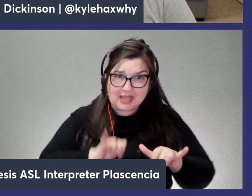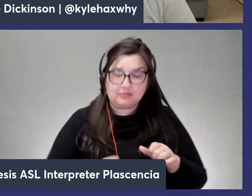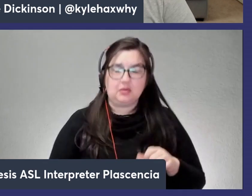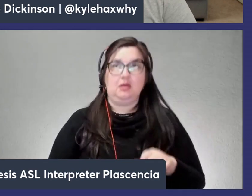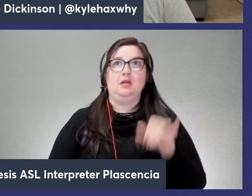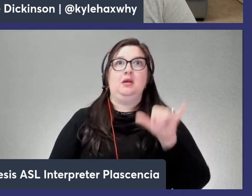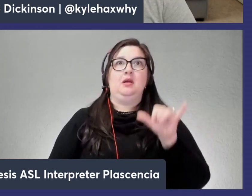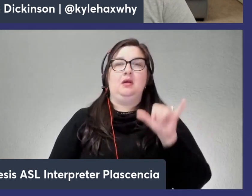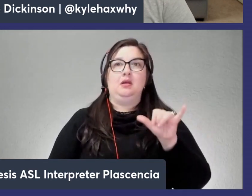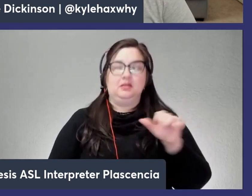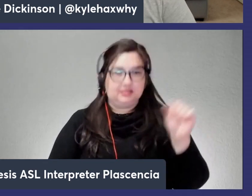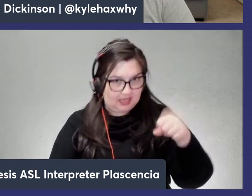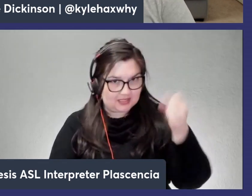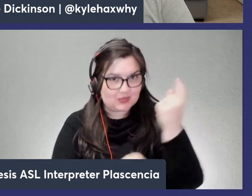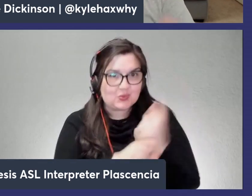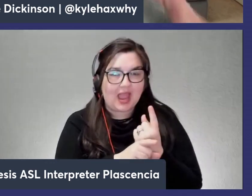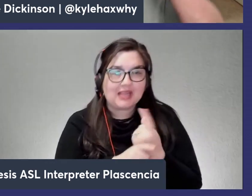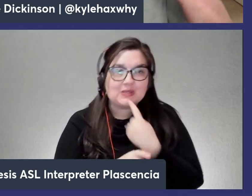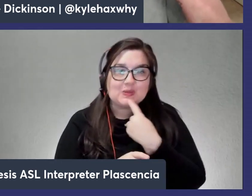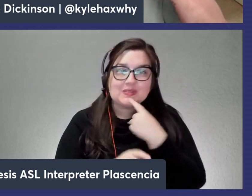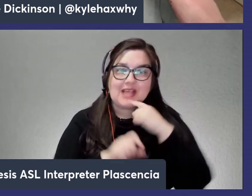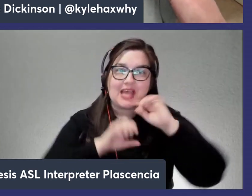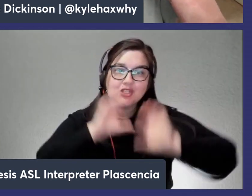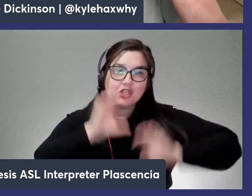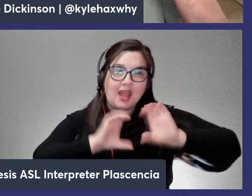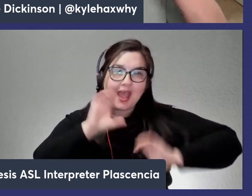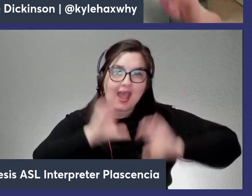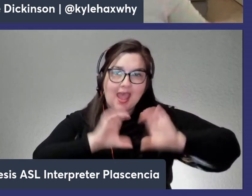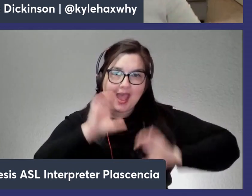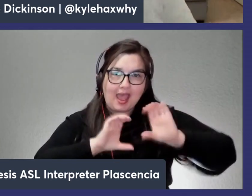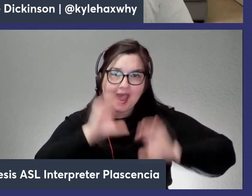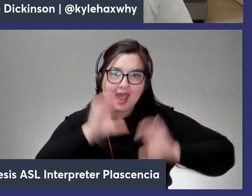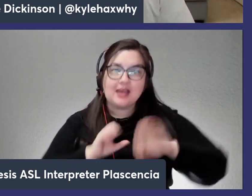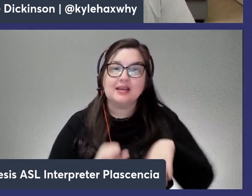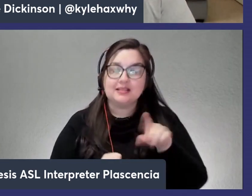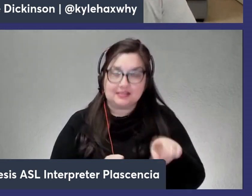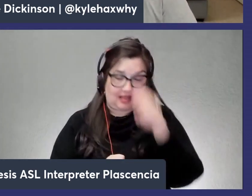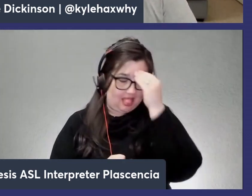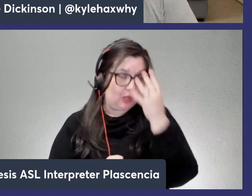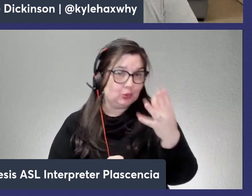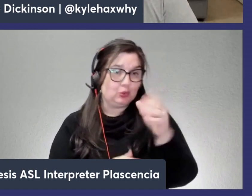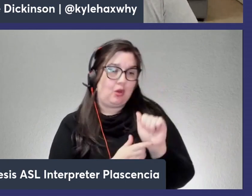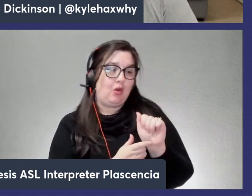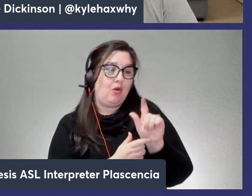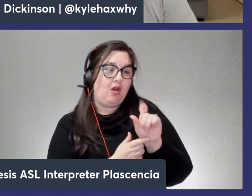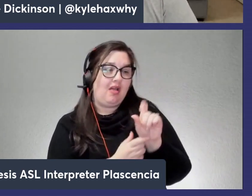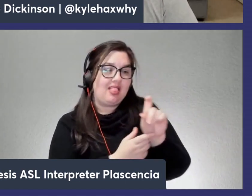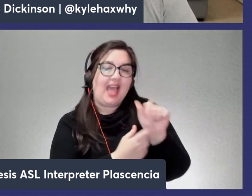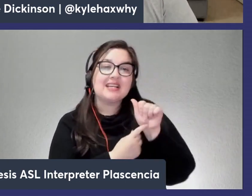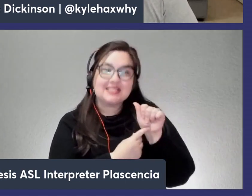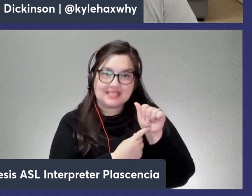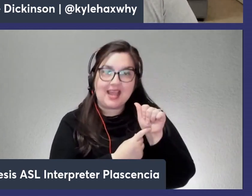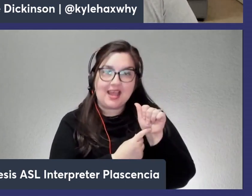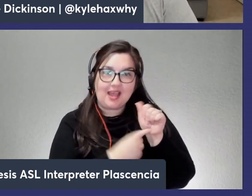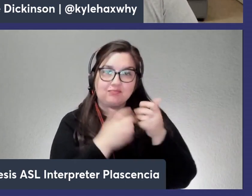Talking about chat, you might be familiar that Alexa has two use cases.